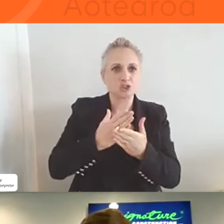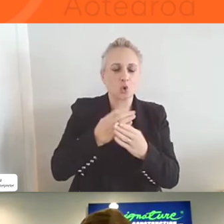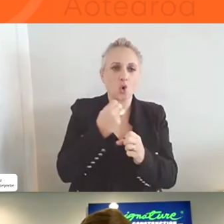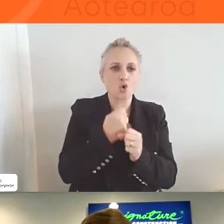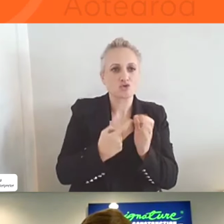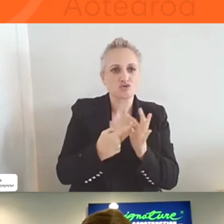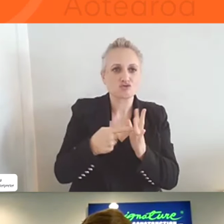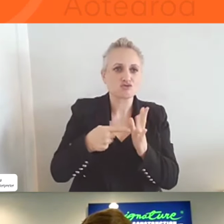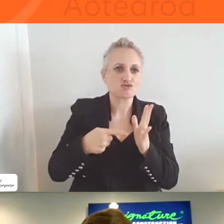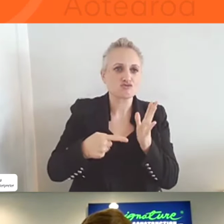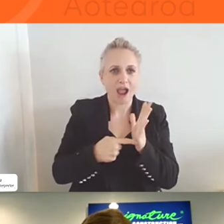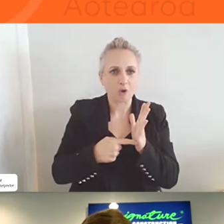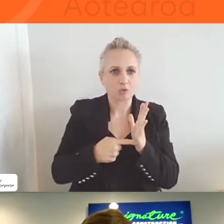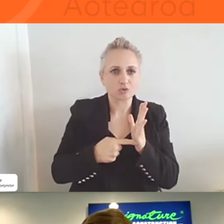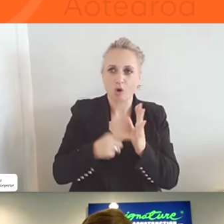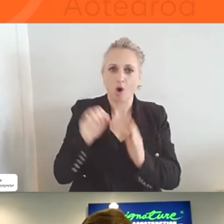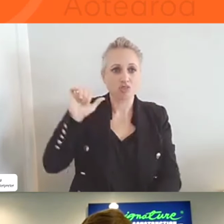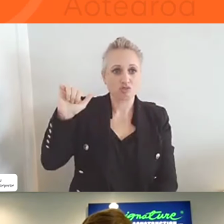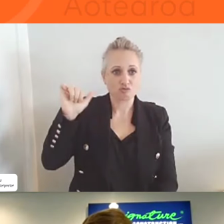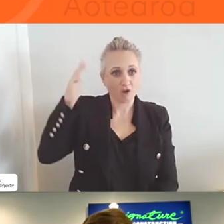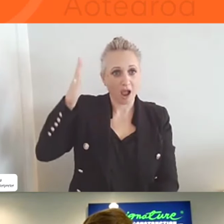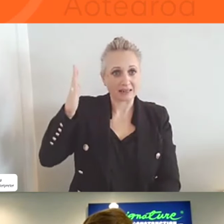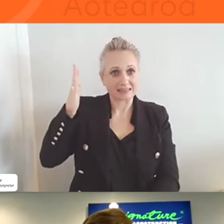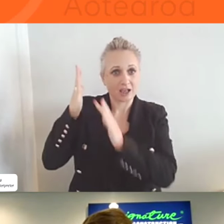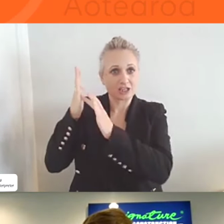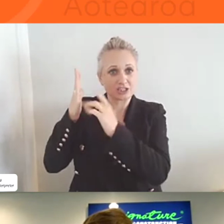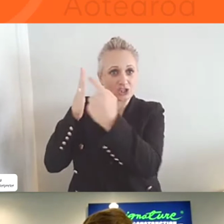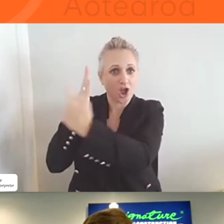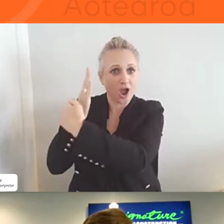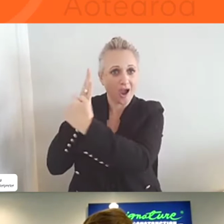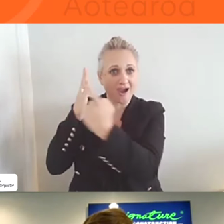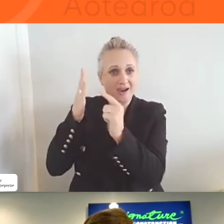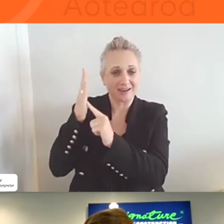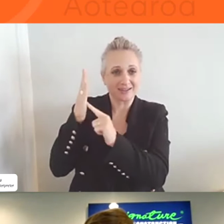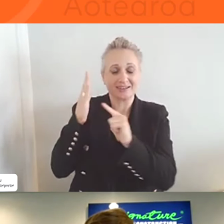if you care about your products you're going to actually care about the outcome, you're going to take that through. But we developed